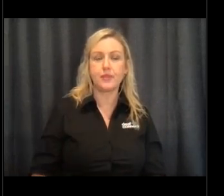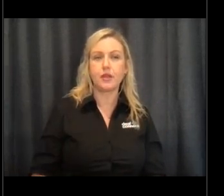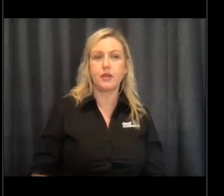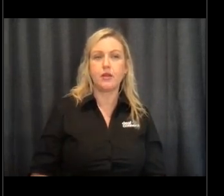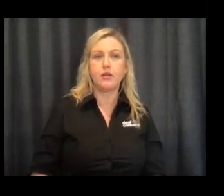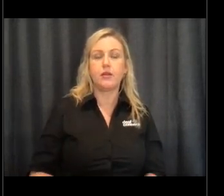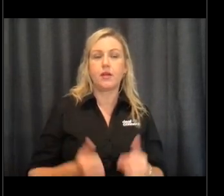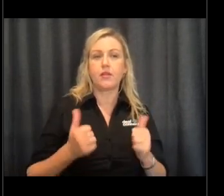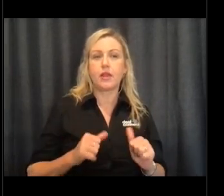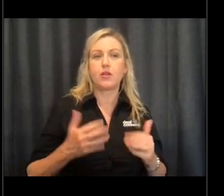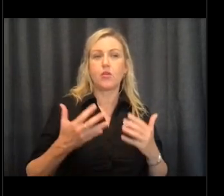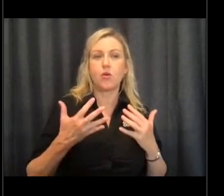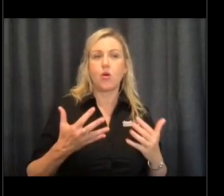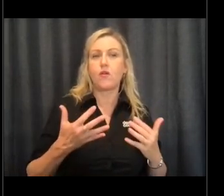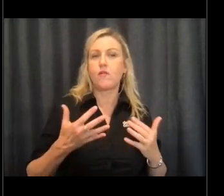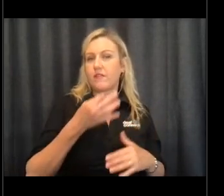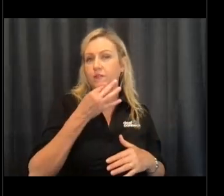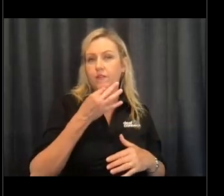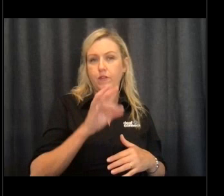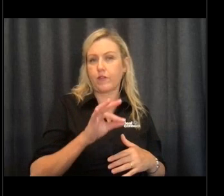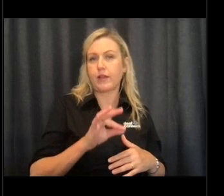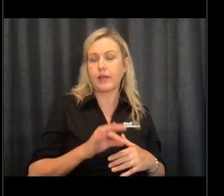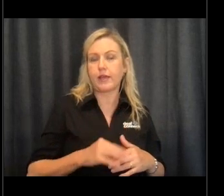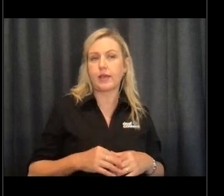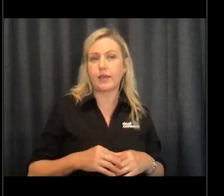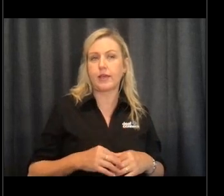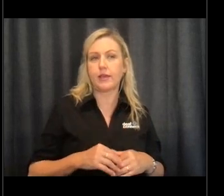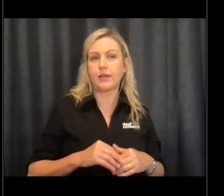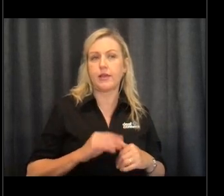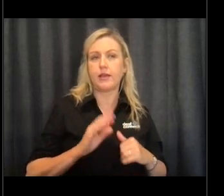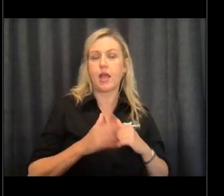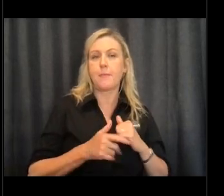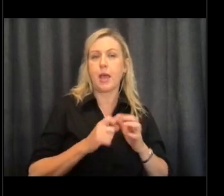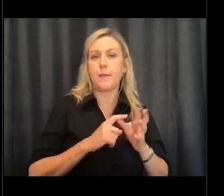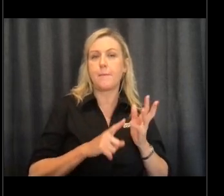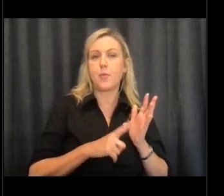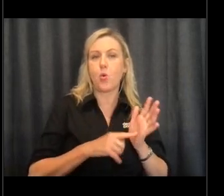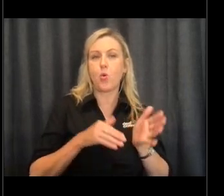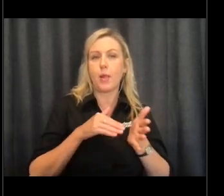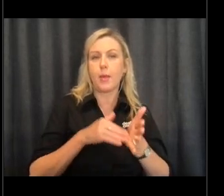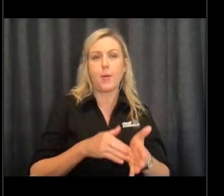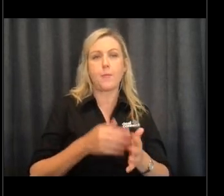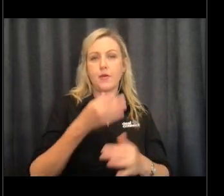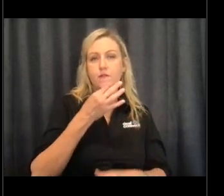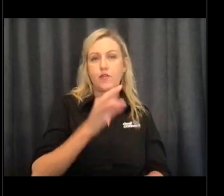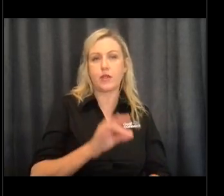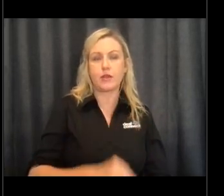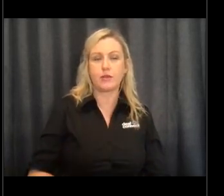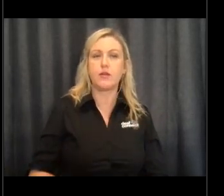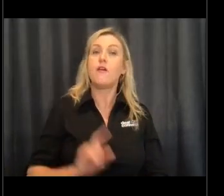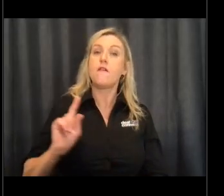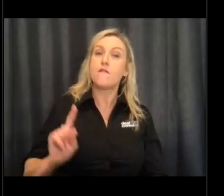There's usually no cost involved with Paul's assistance as well. Yes. Initial advice, no problem at all.